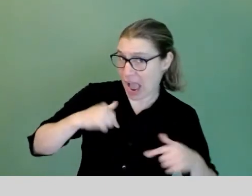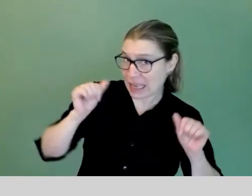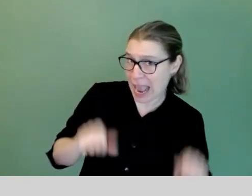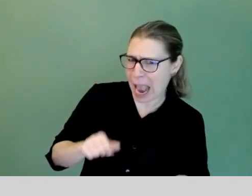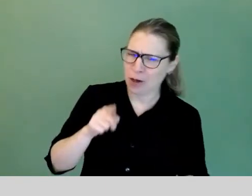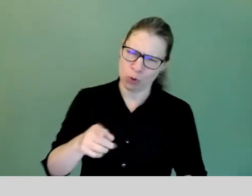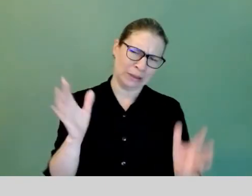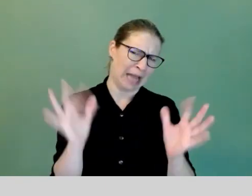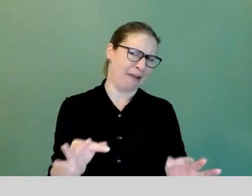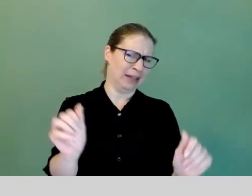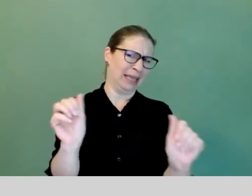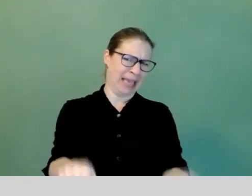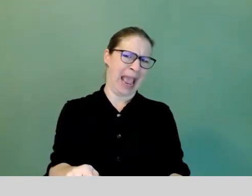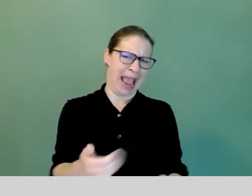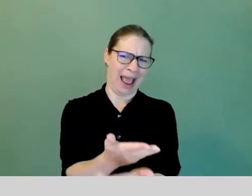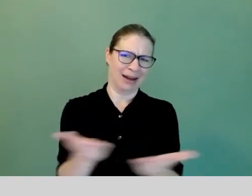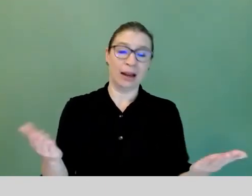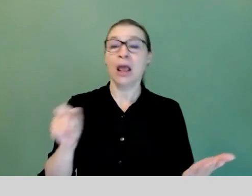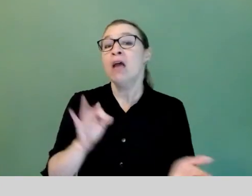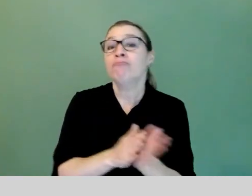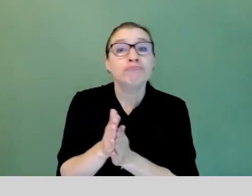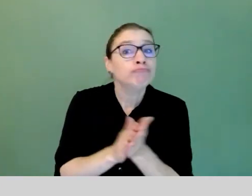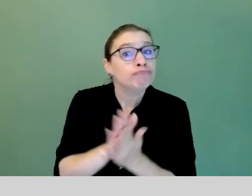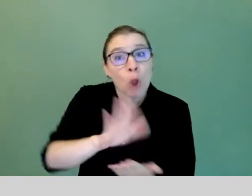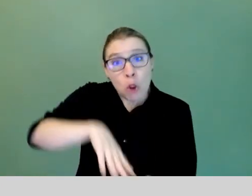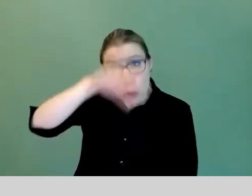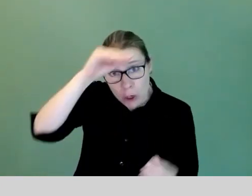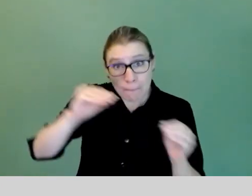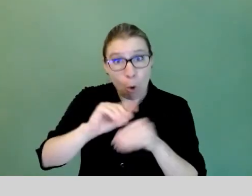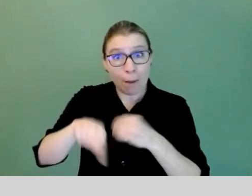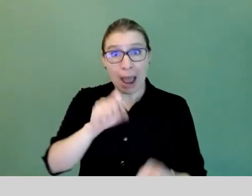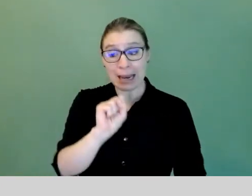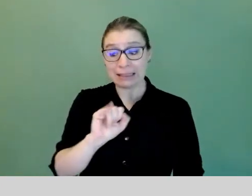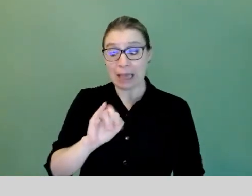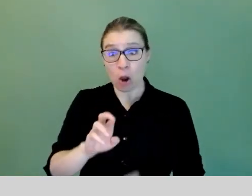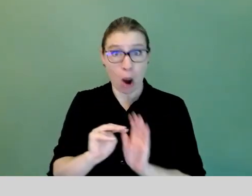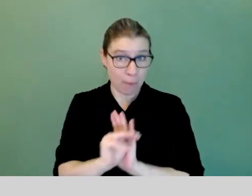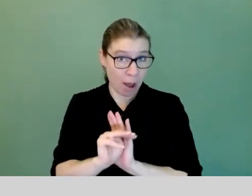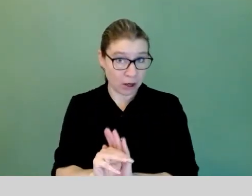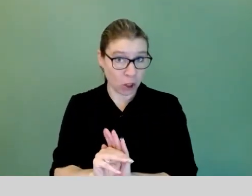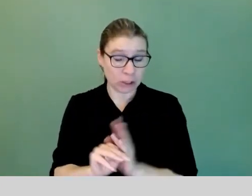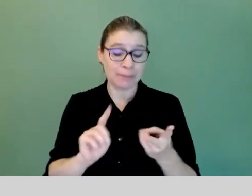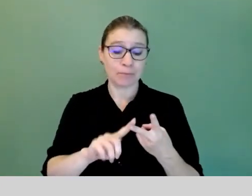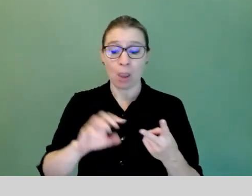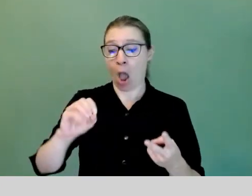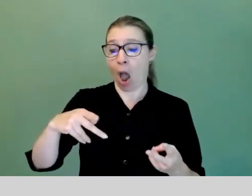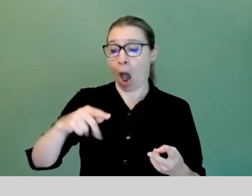And if I can do it, you definitely can do it. If you're interested in learning more about SIR models,